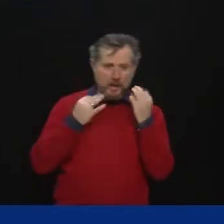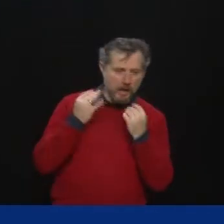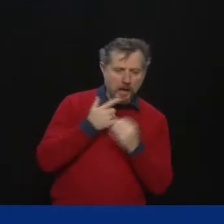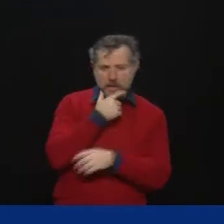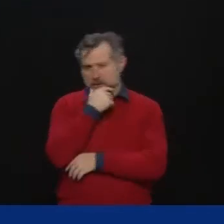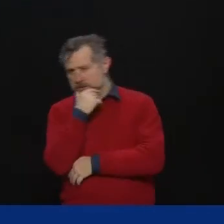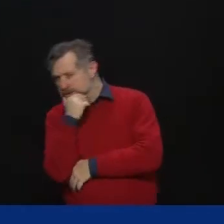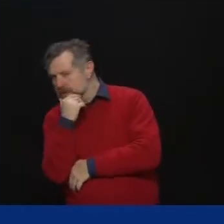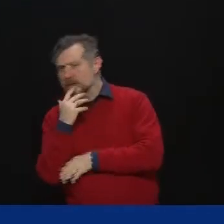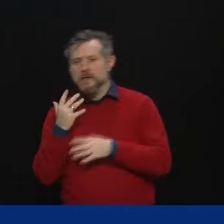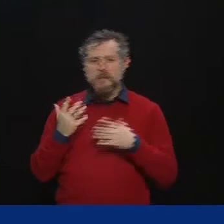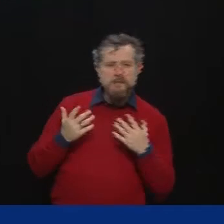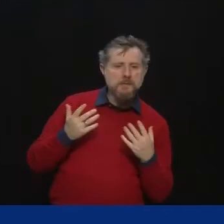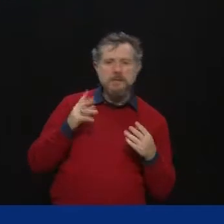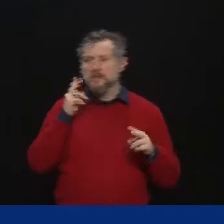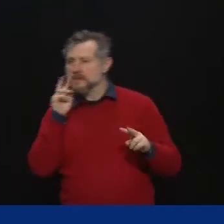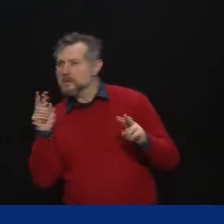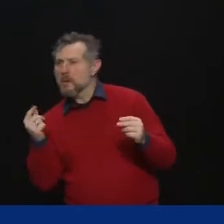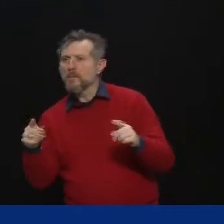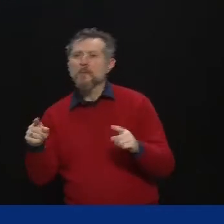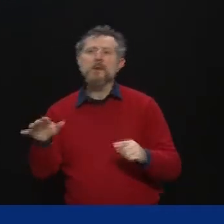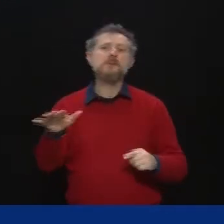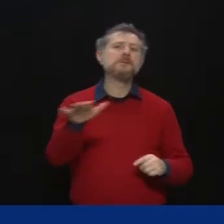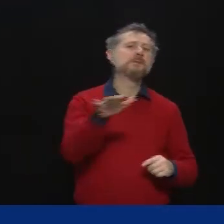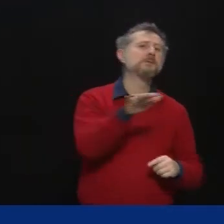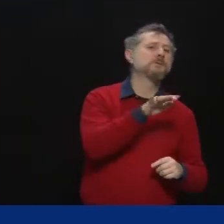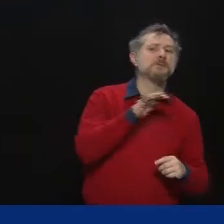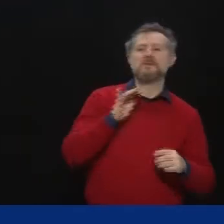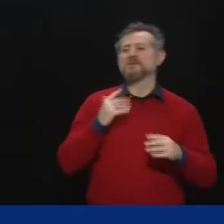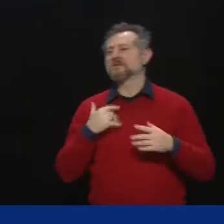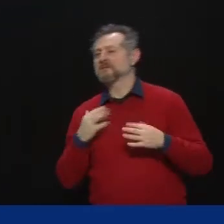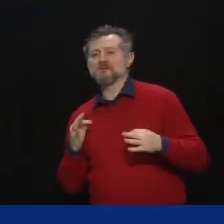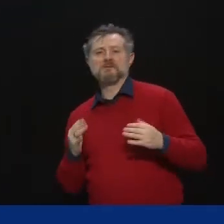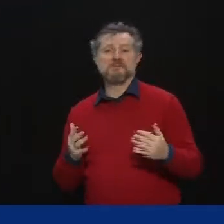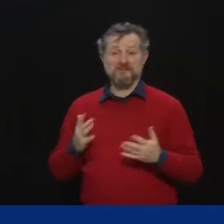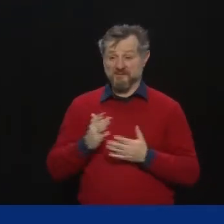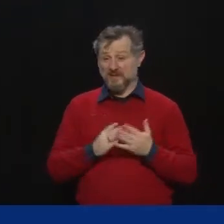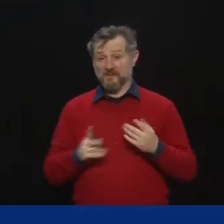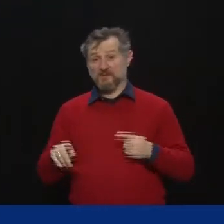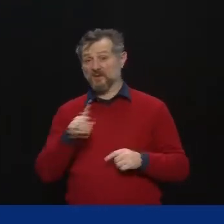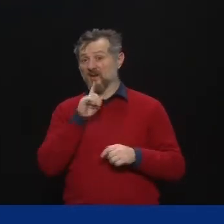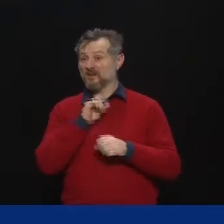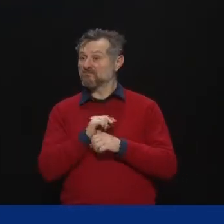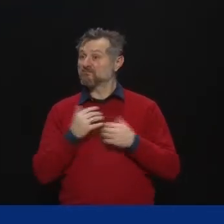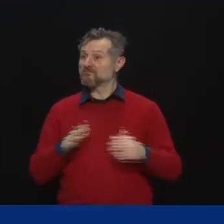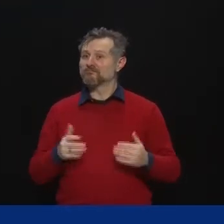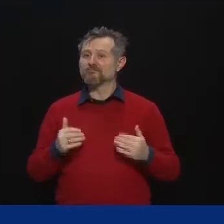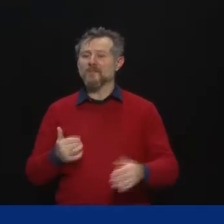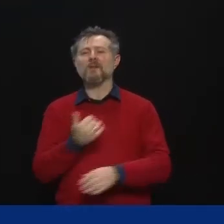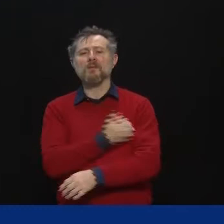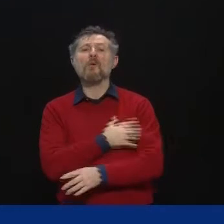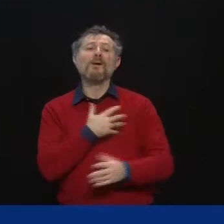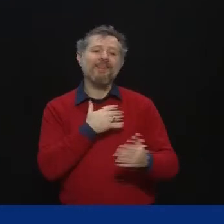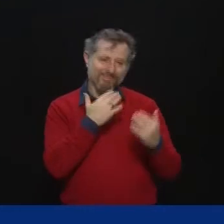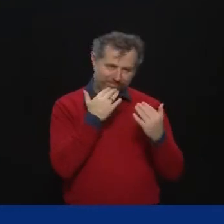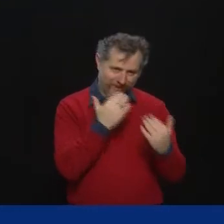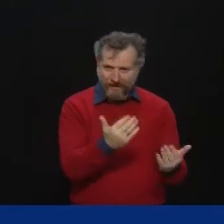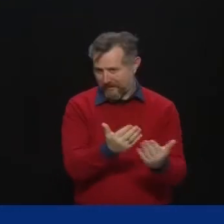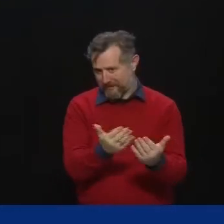YOU WANTED TO HAVE MORE TIME TO THINK ABOUT IT AND, YOU KNOW, HAVE MORE TIME LAPSE FROM THE